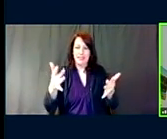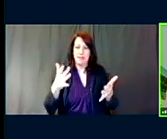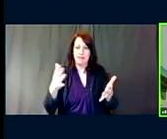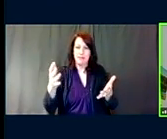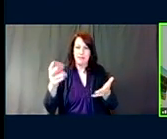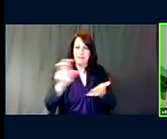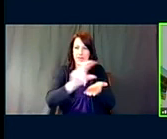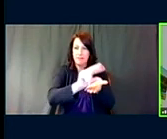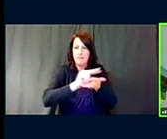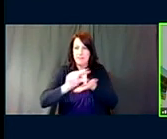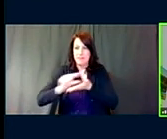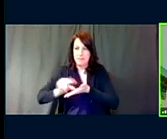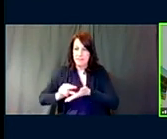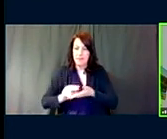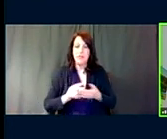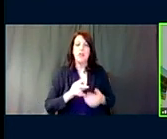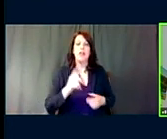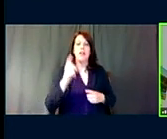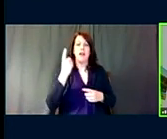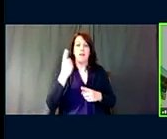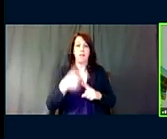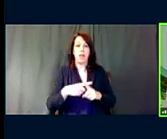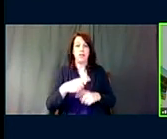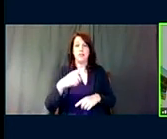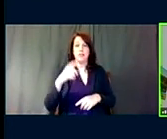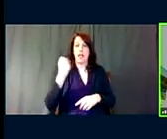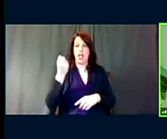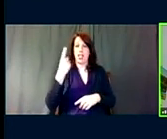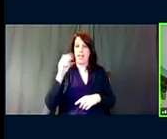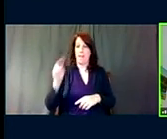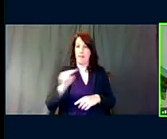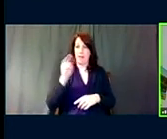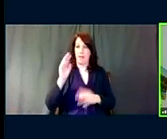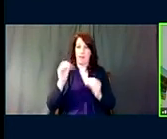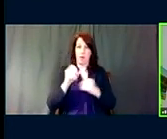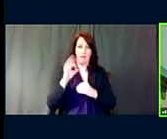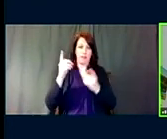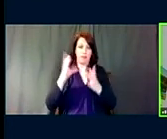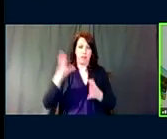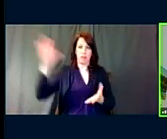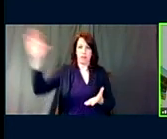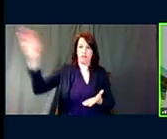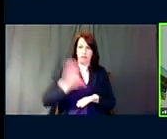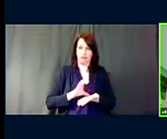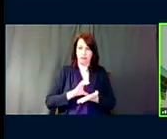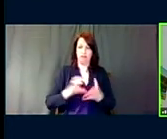TOGETHER FUNDING AND WE ALSO RECEIVED $11 MILLION FROM OFFICE OF DIRECTOR TO JUMP START THIS EFFORT.